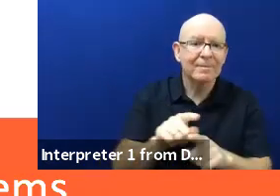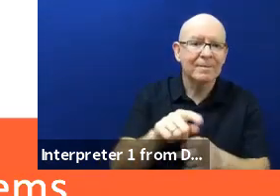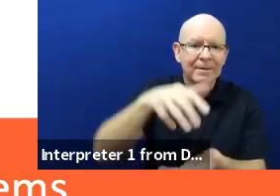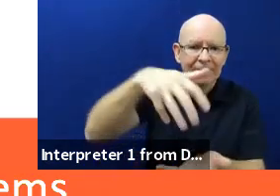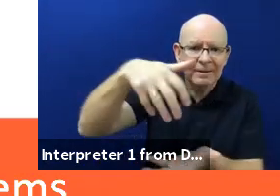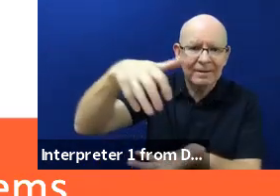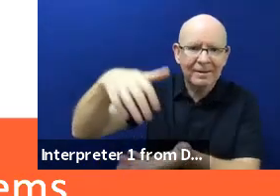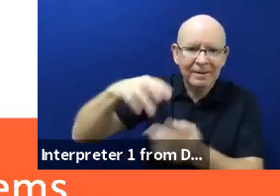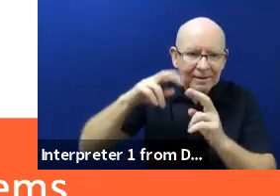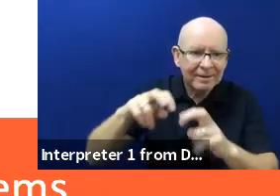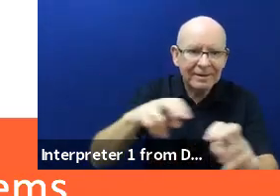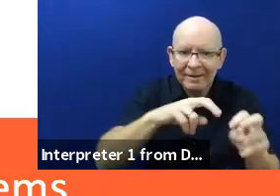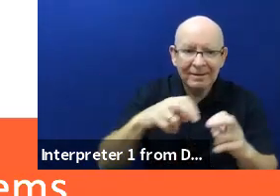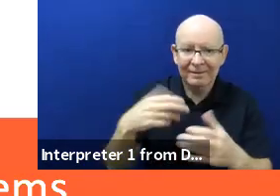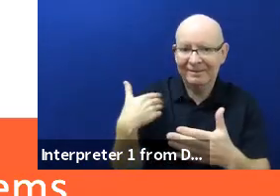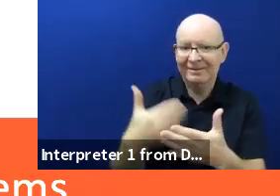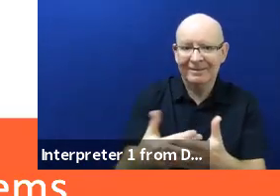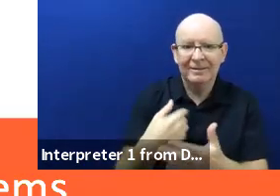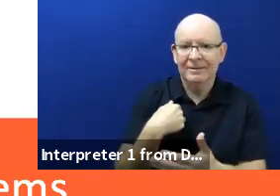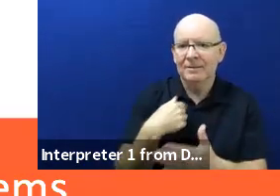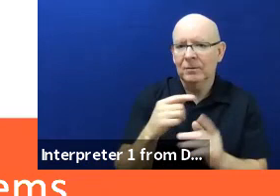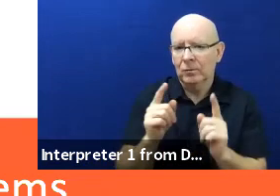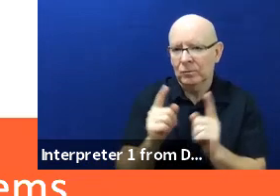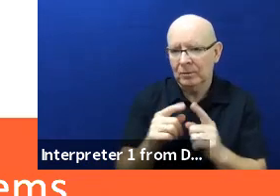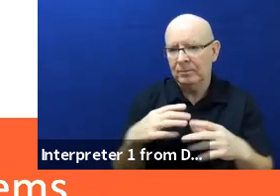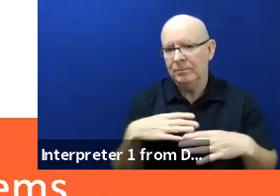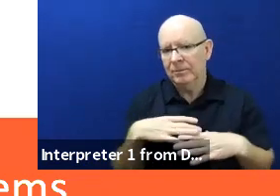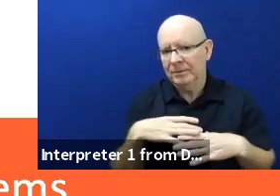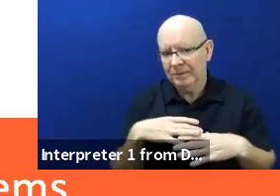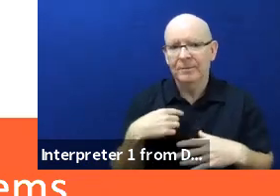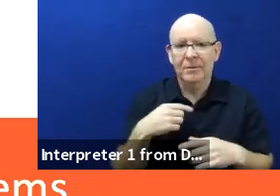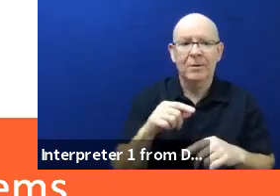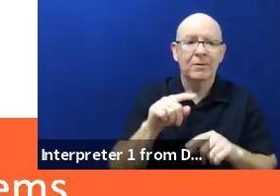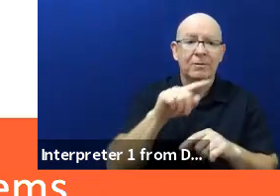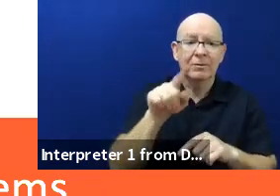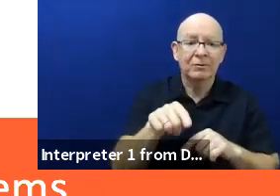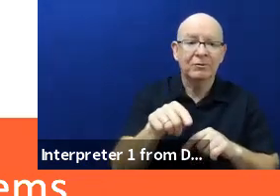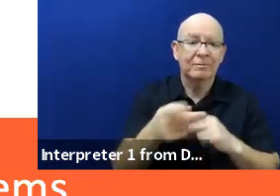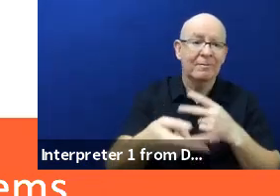you as the audience to send questions to the panellists throughout the webinar. Please use the